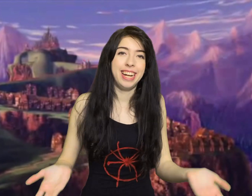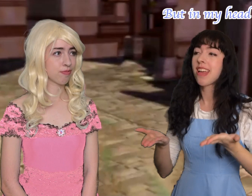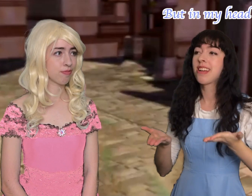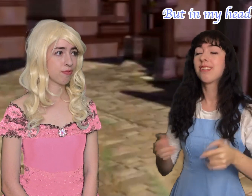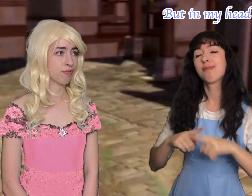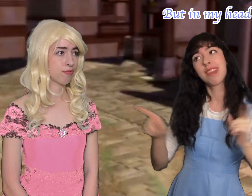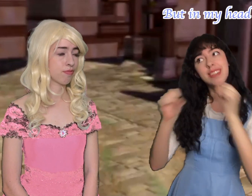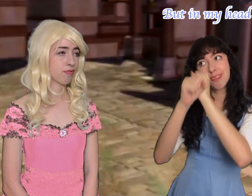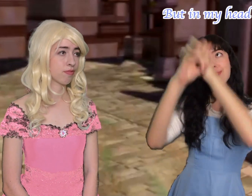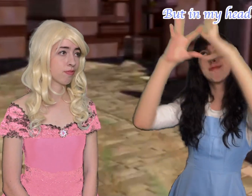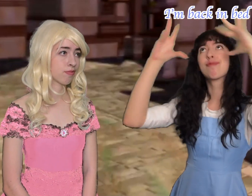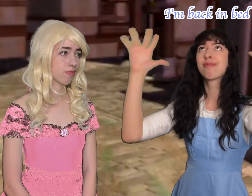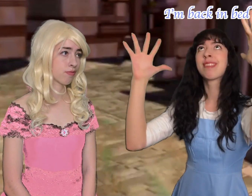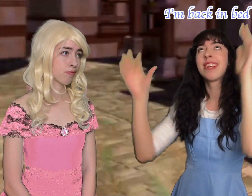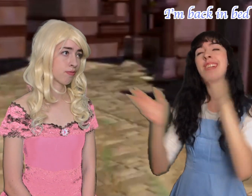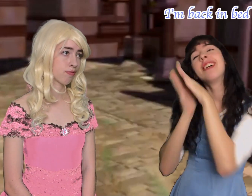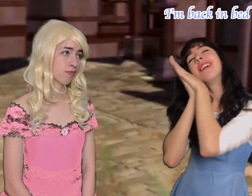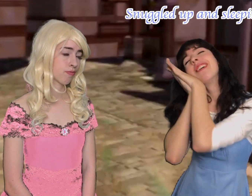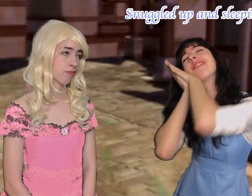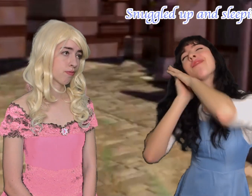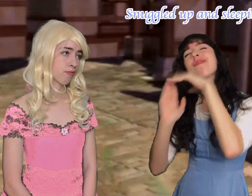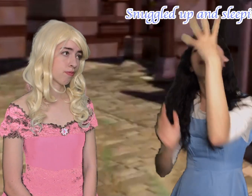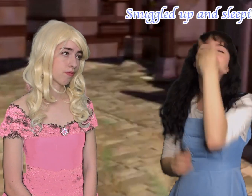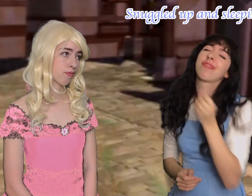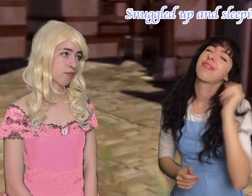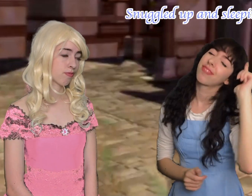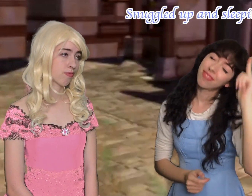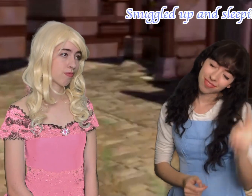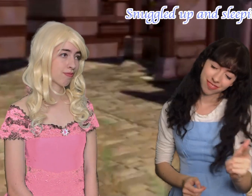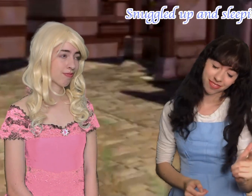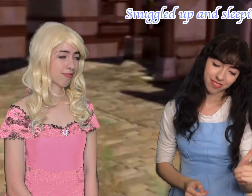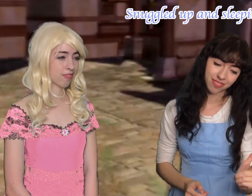but in my head i'm back in bed snuggled up and sleeping late.